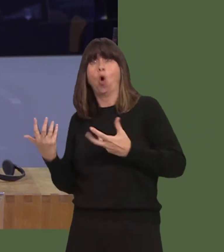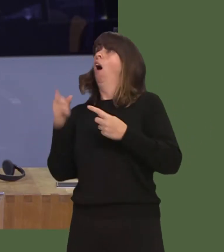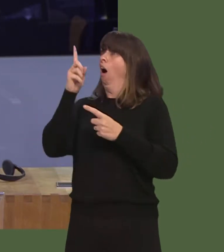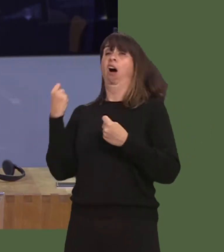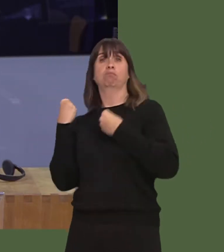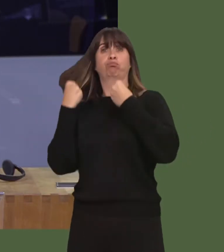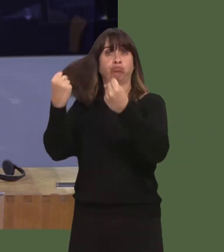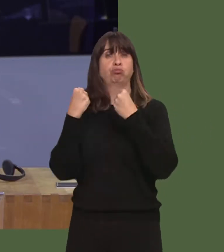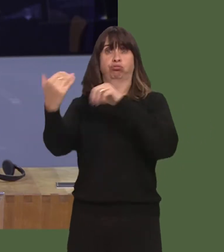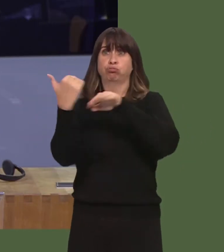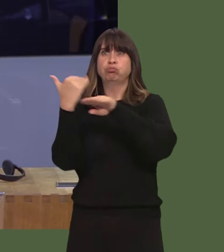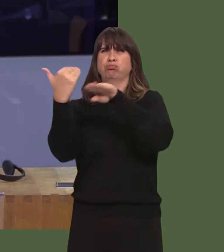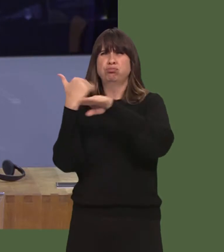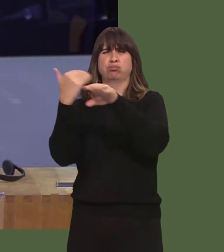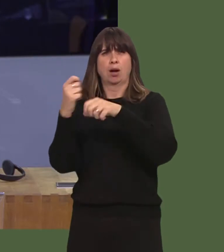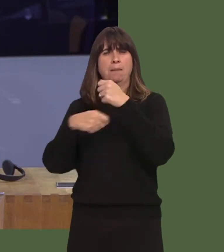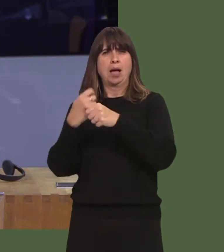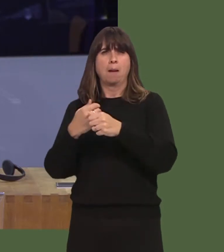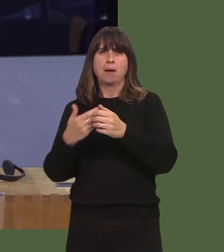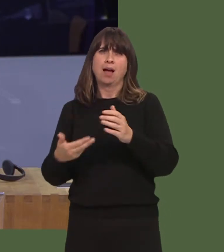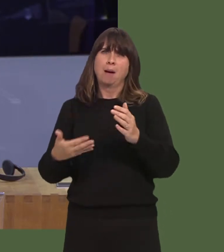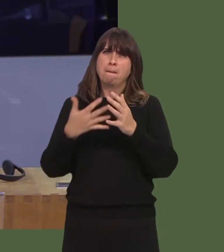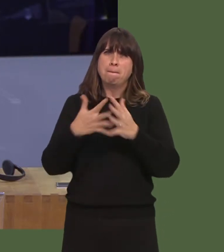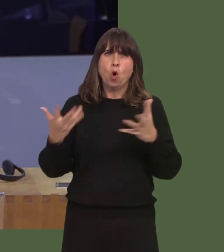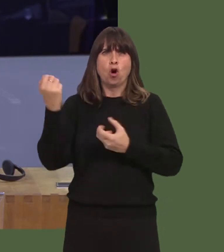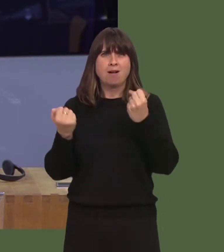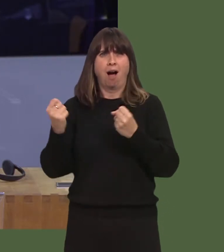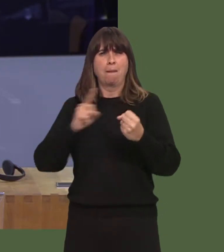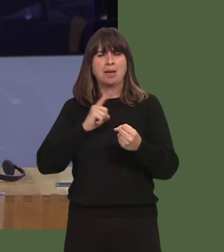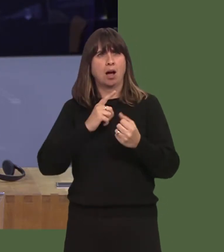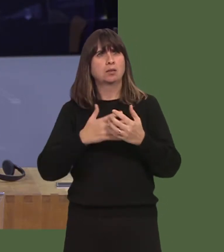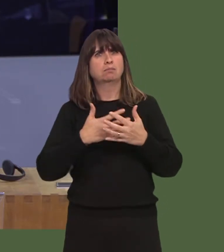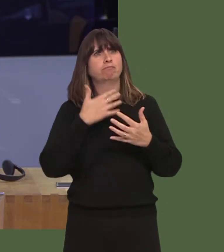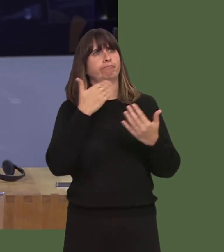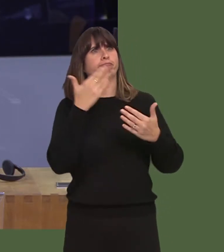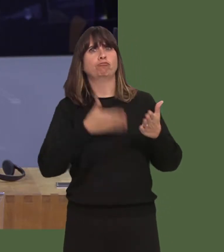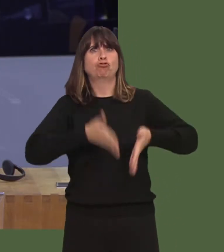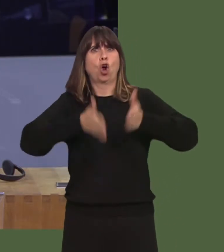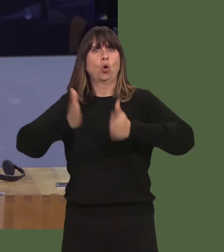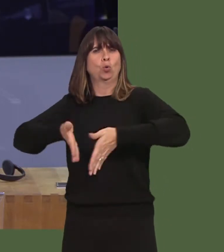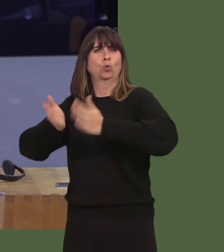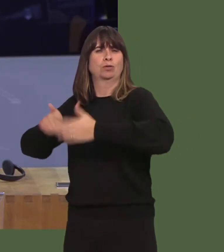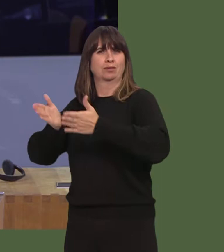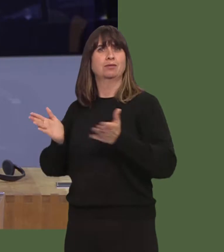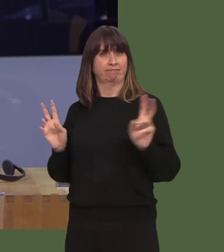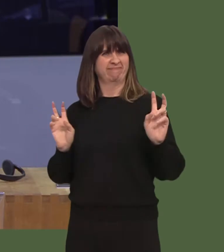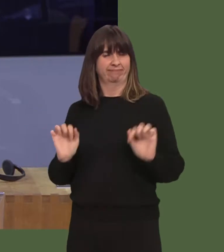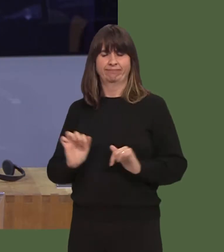simply fills up over time, often leading to further congestion on the entire corridor/network.' End of quote.